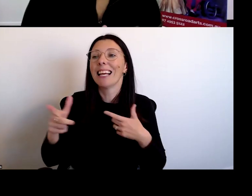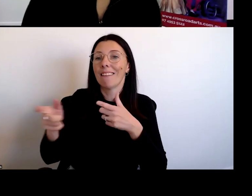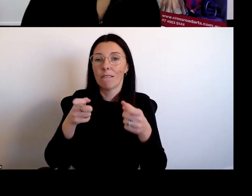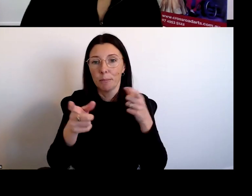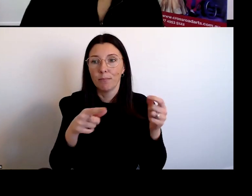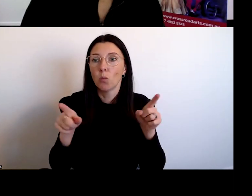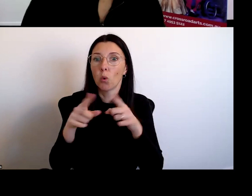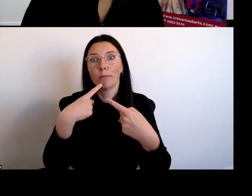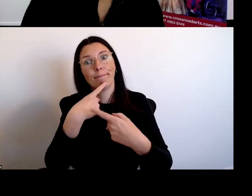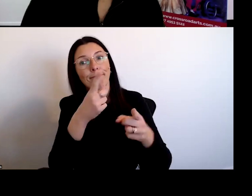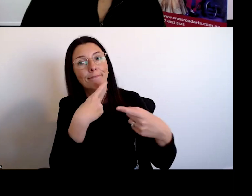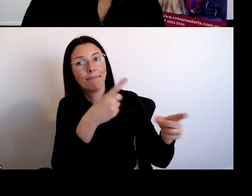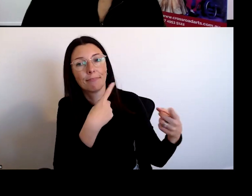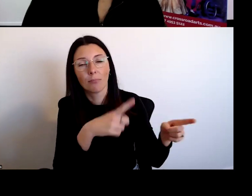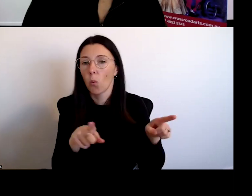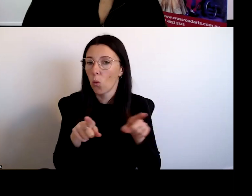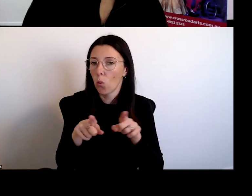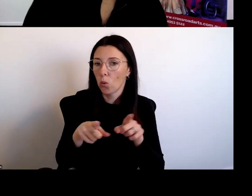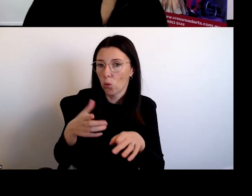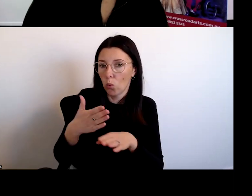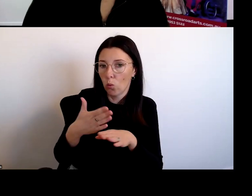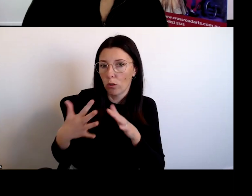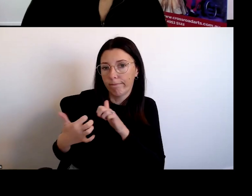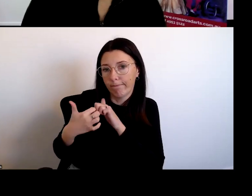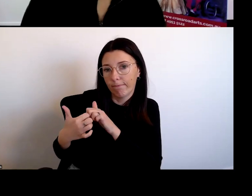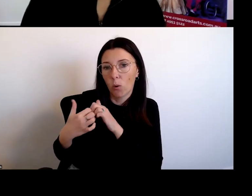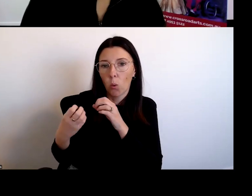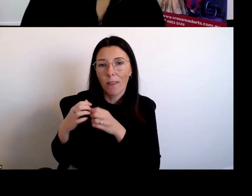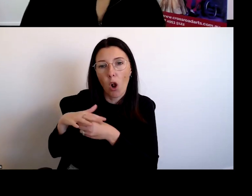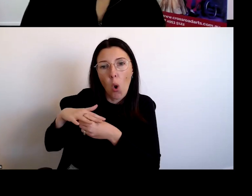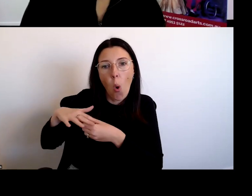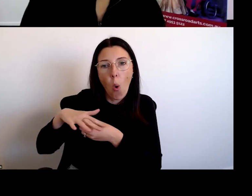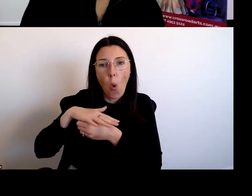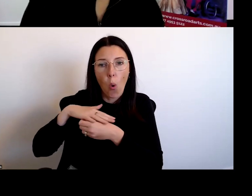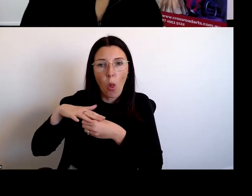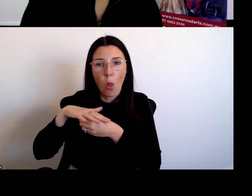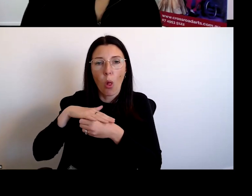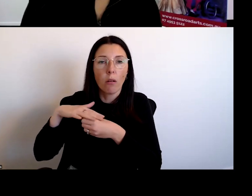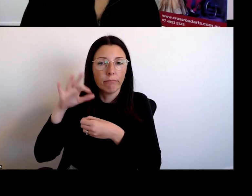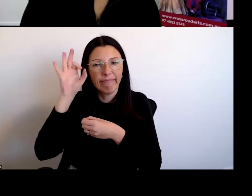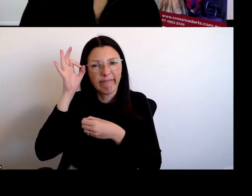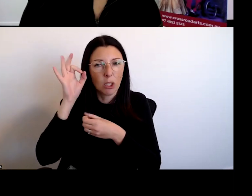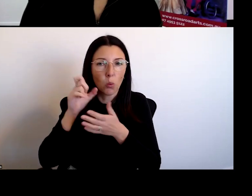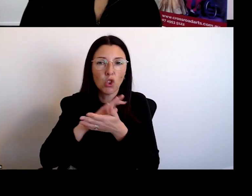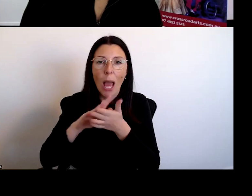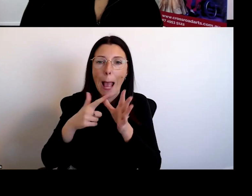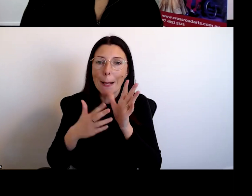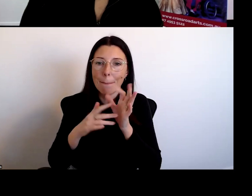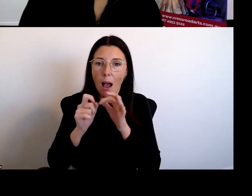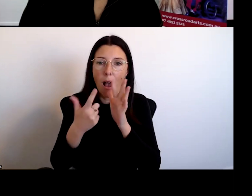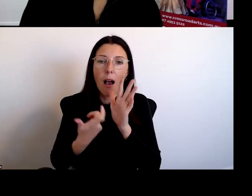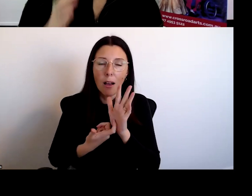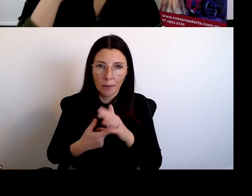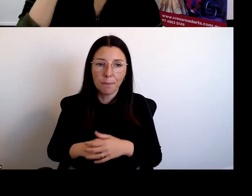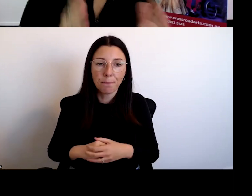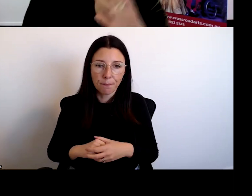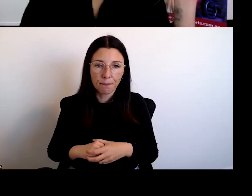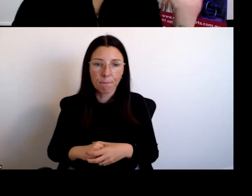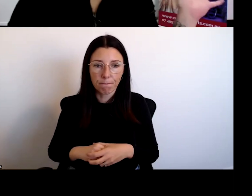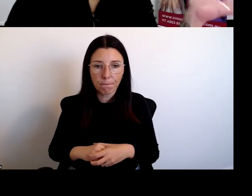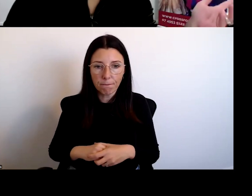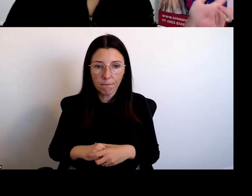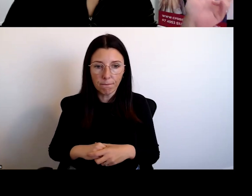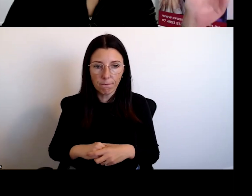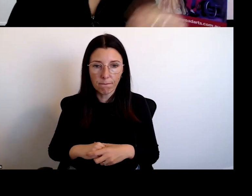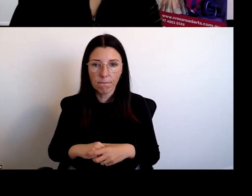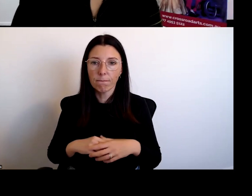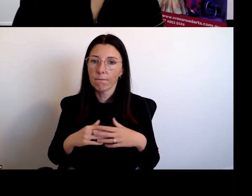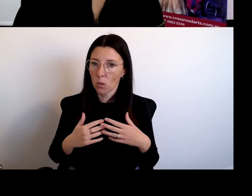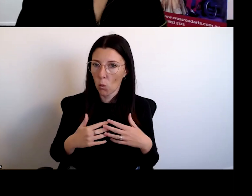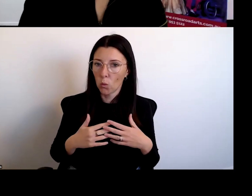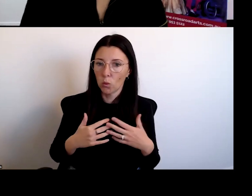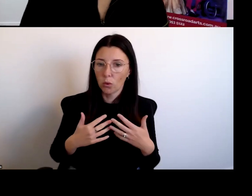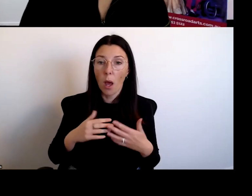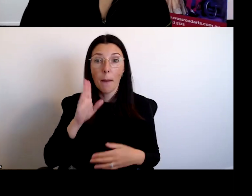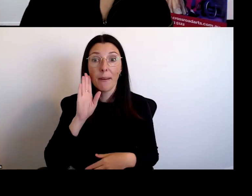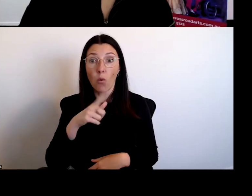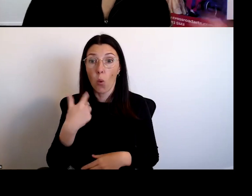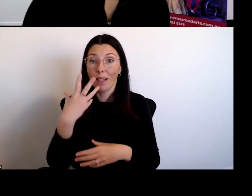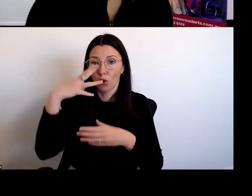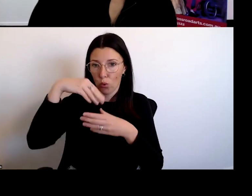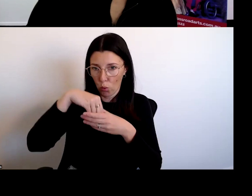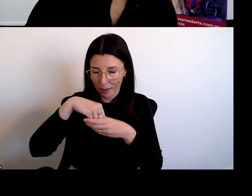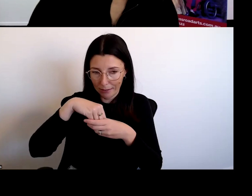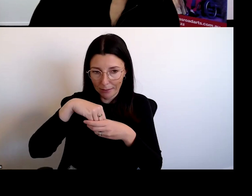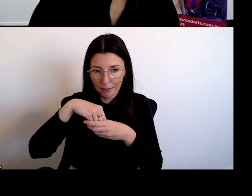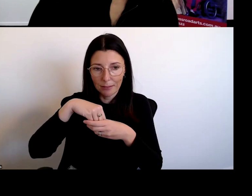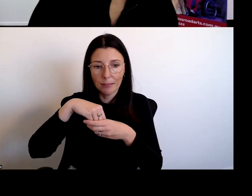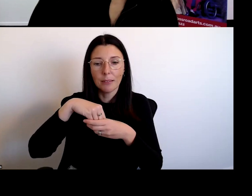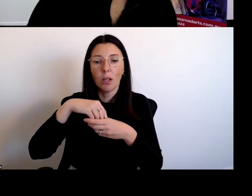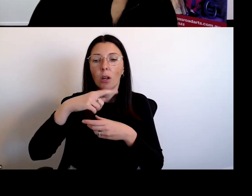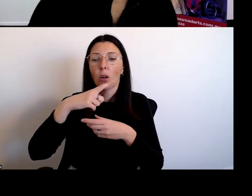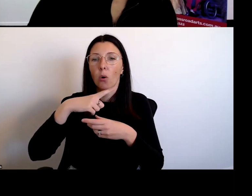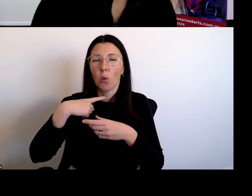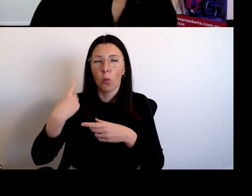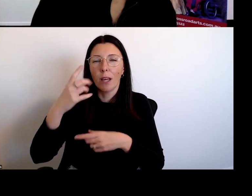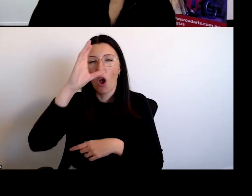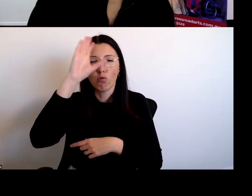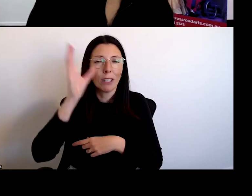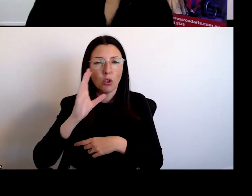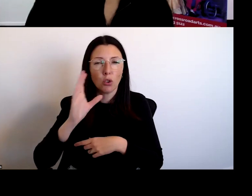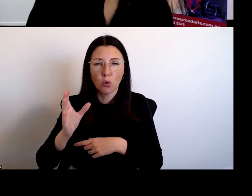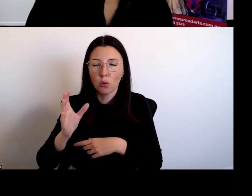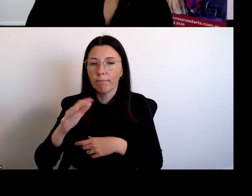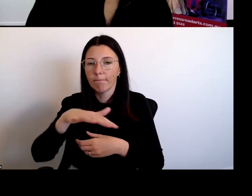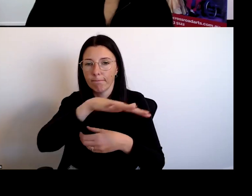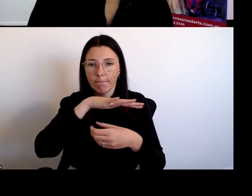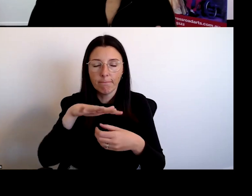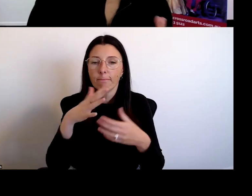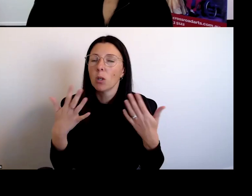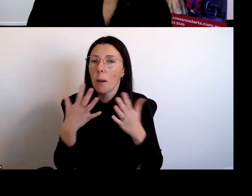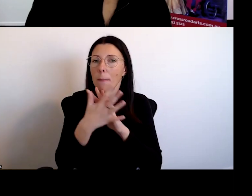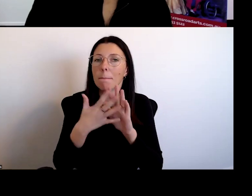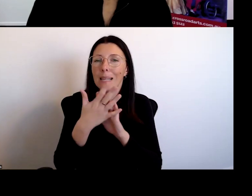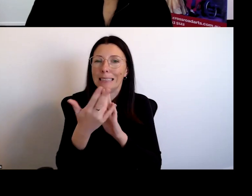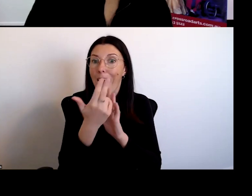We are in a regional setting, so arts support isn't necessarily a strong thing here in